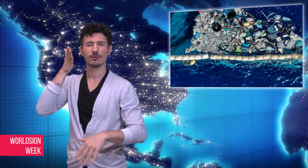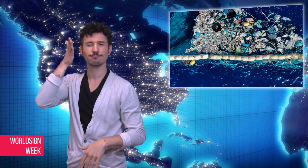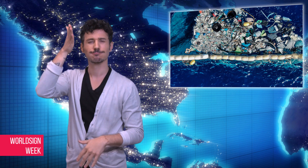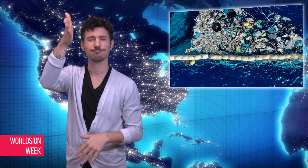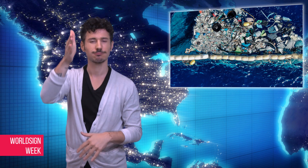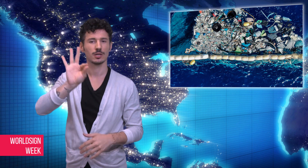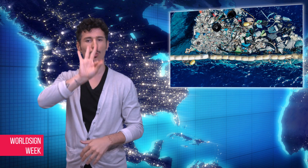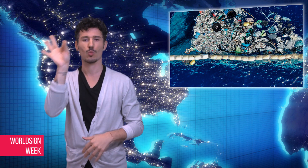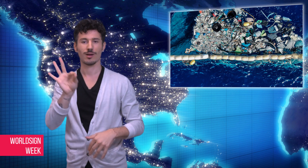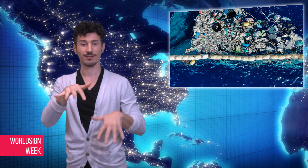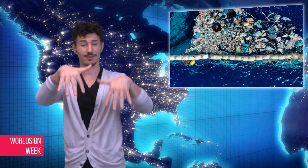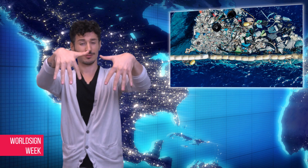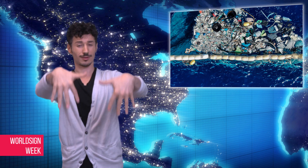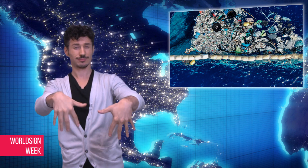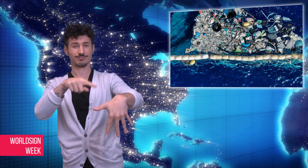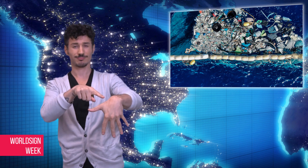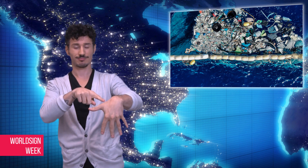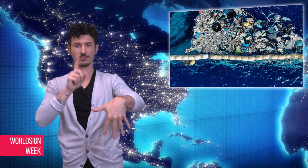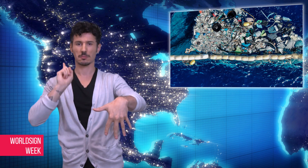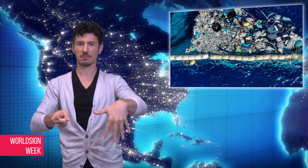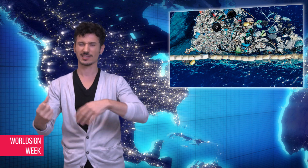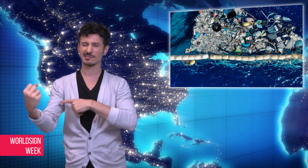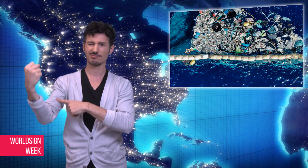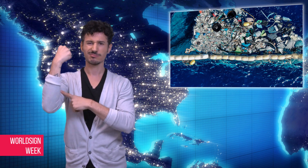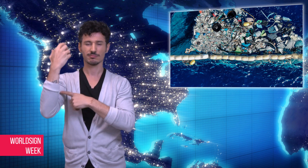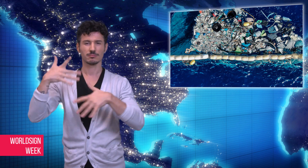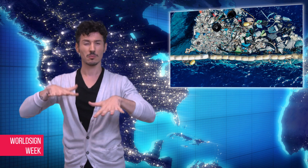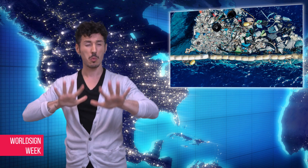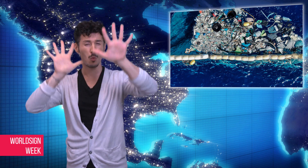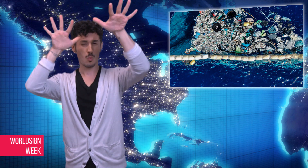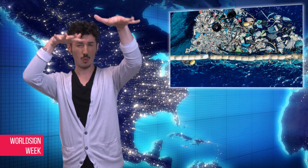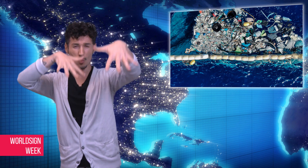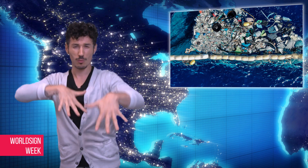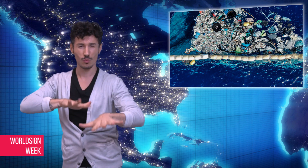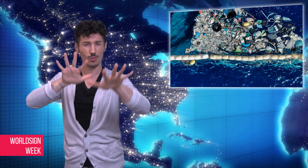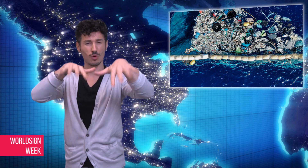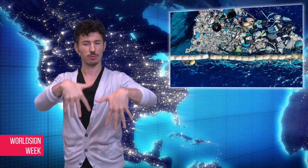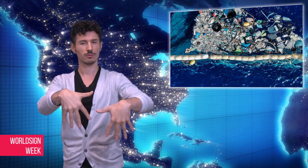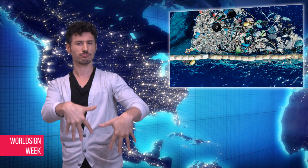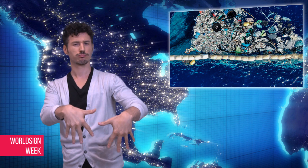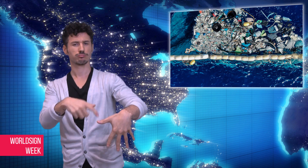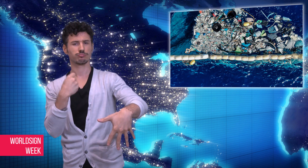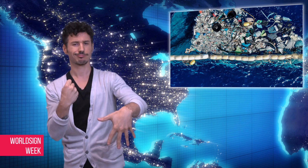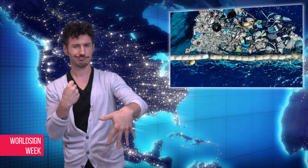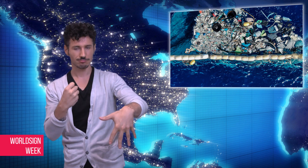More work is needed to develop the prototype so it